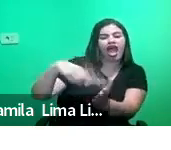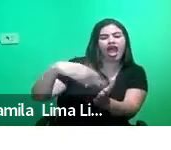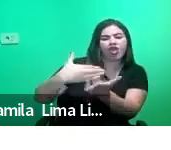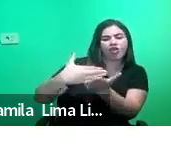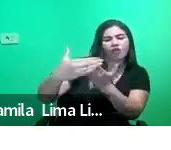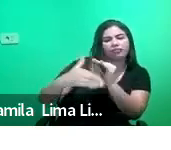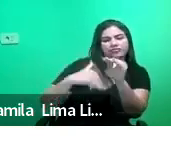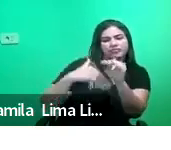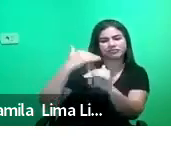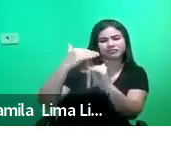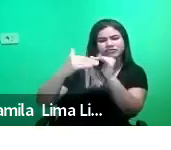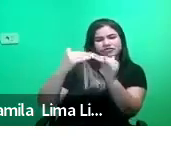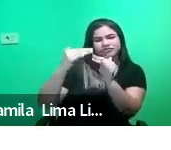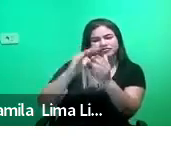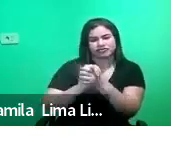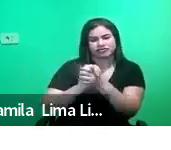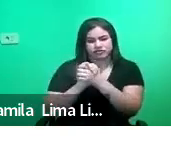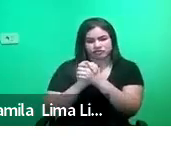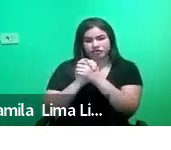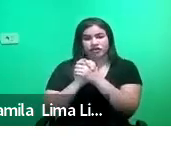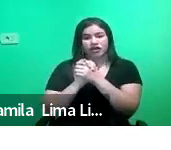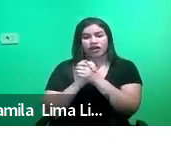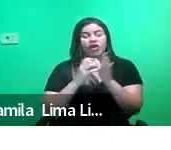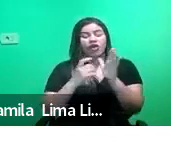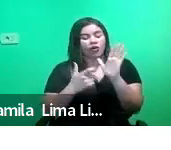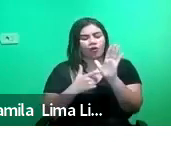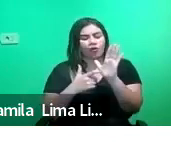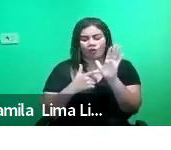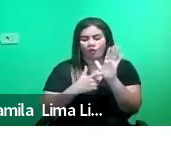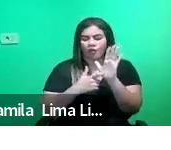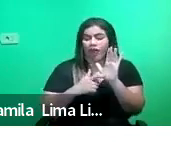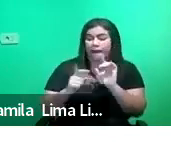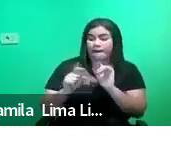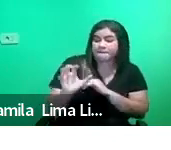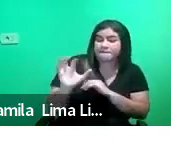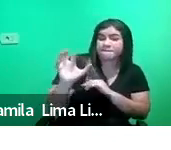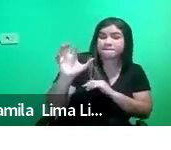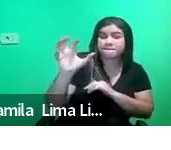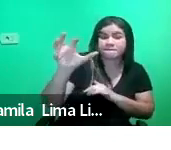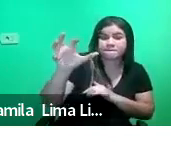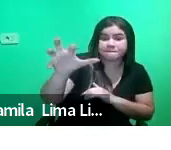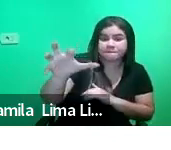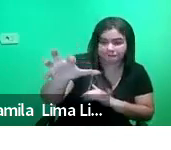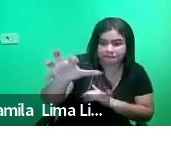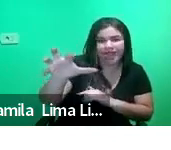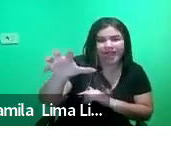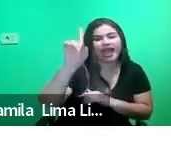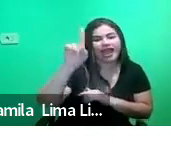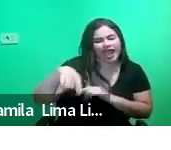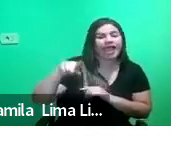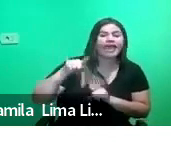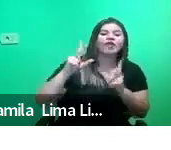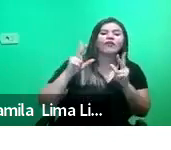further development here. the further development. Hear the here. The pointing movement which we may arbitrarily term a point ing ing gesture. Gosh gesture.